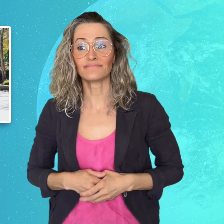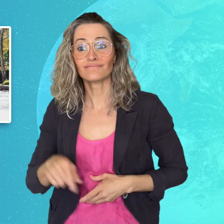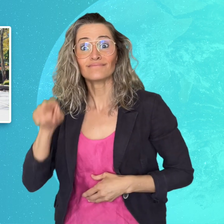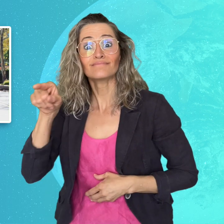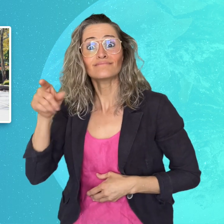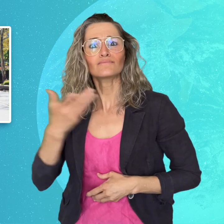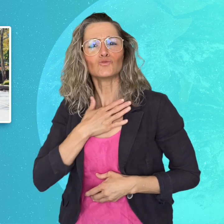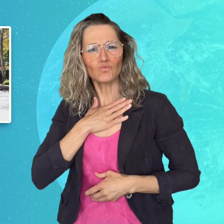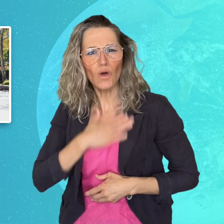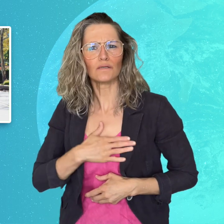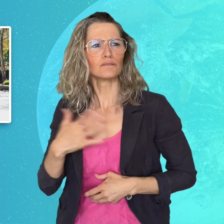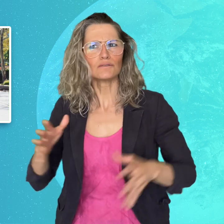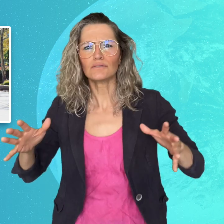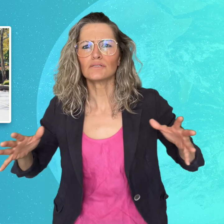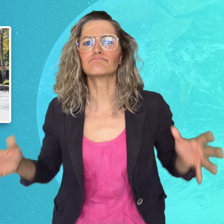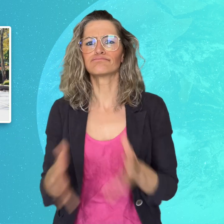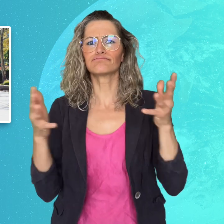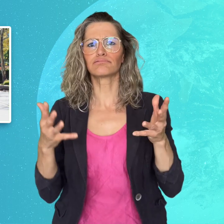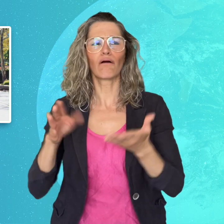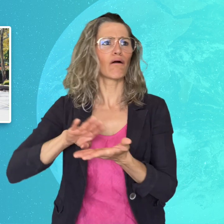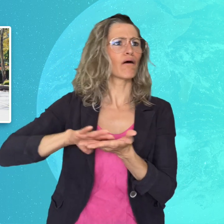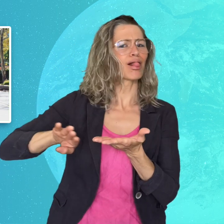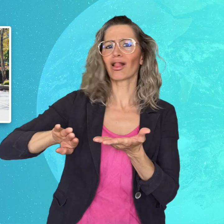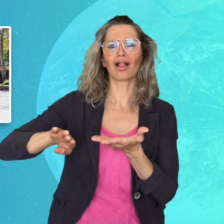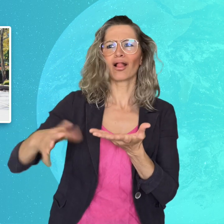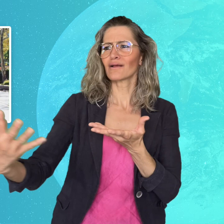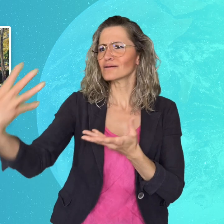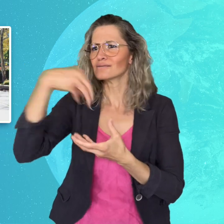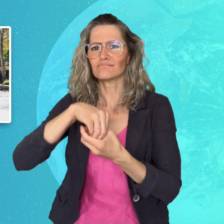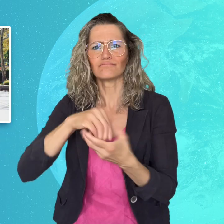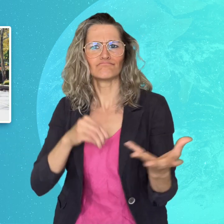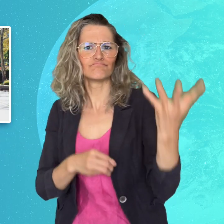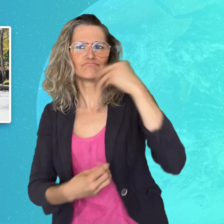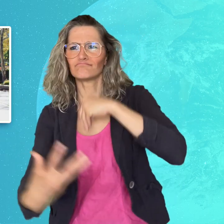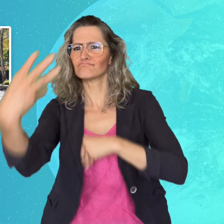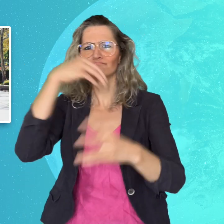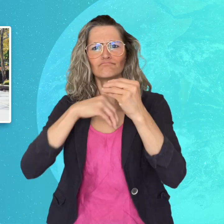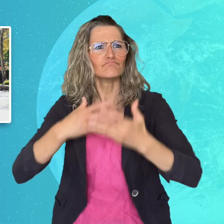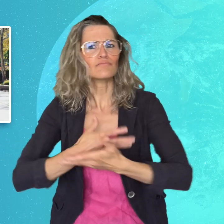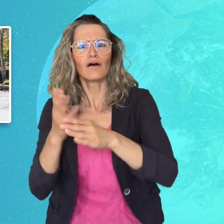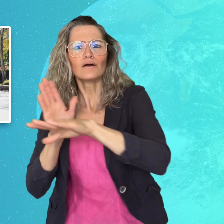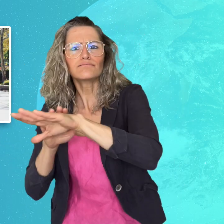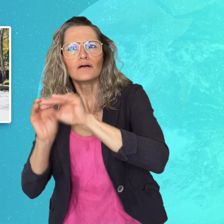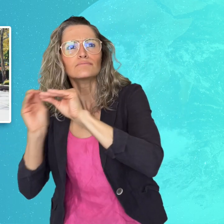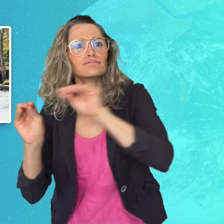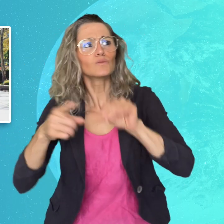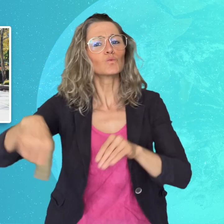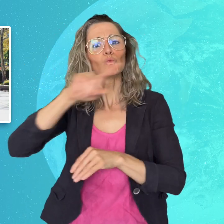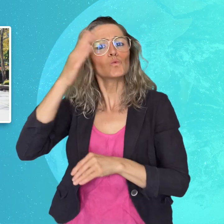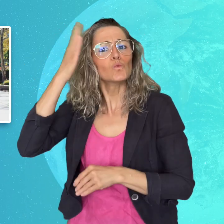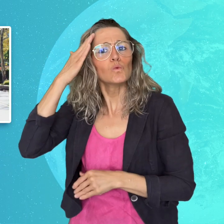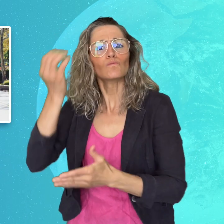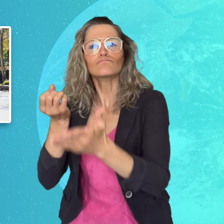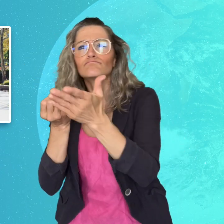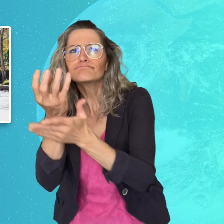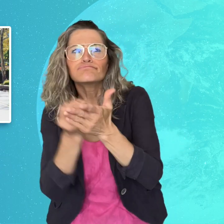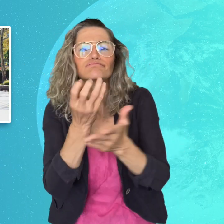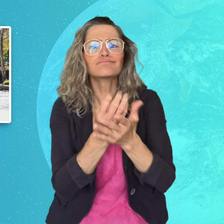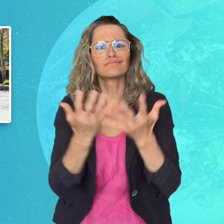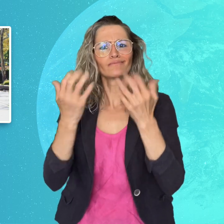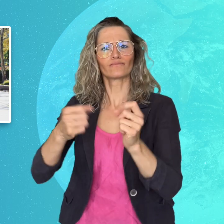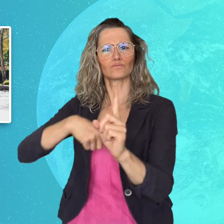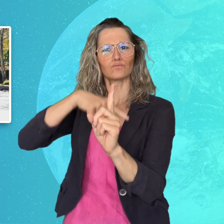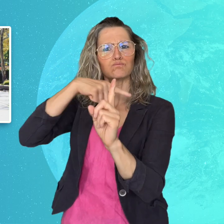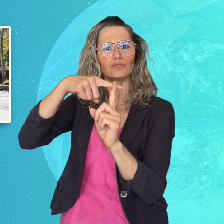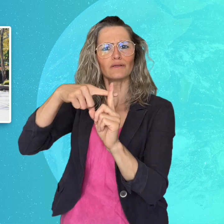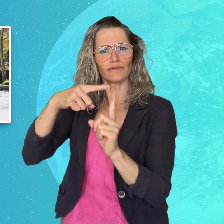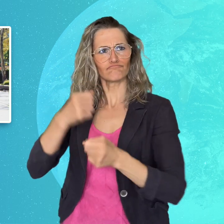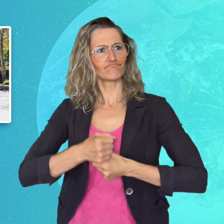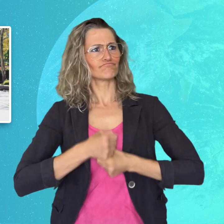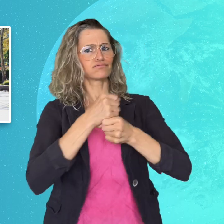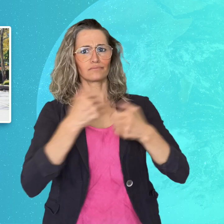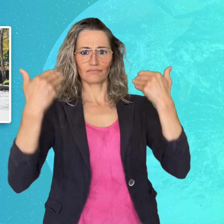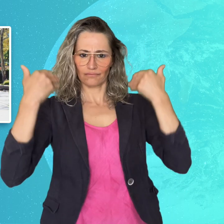promoting inclusion, awareness, and positive representation of Deaf